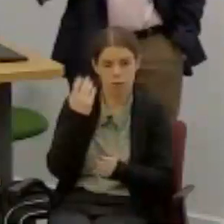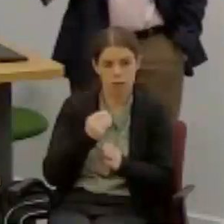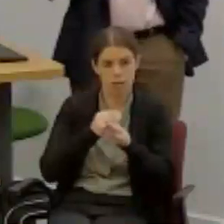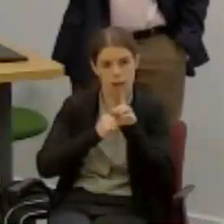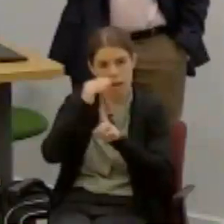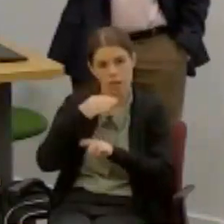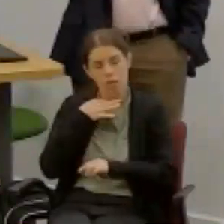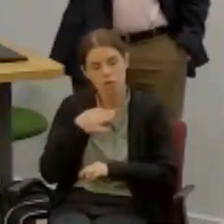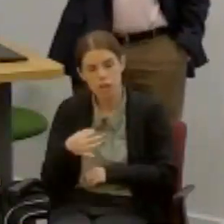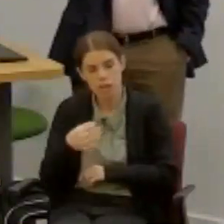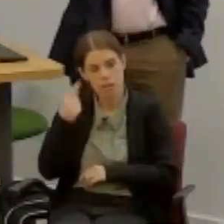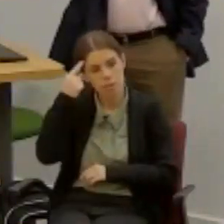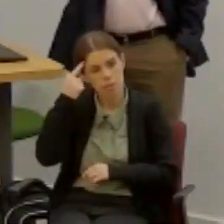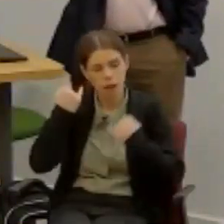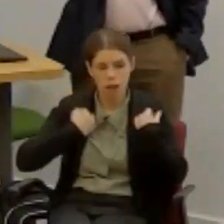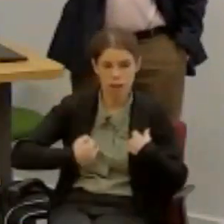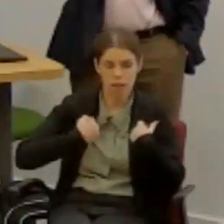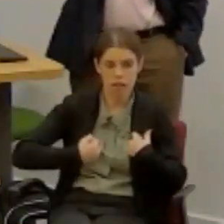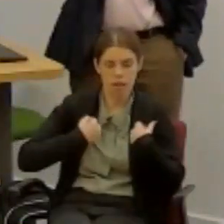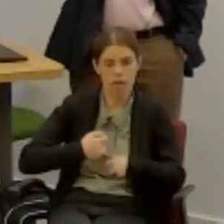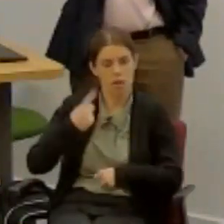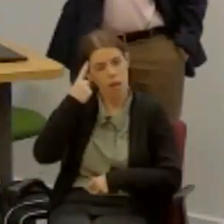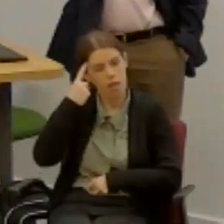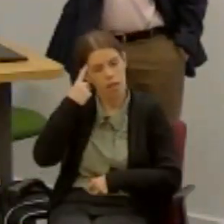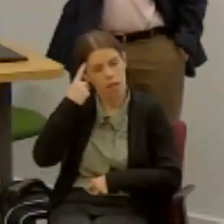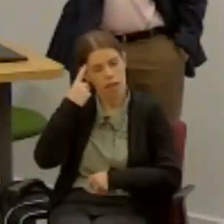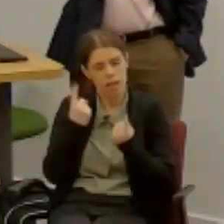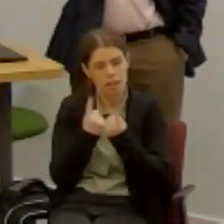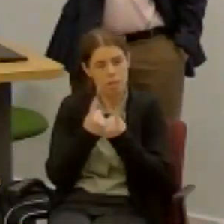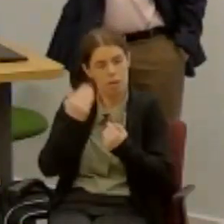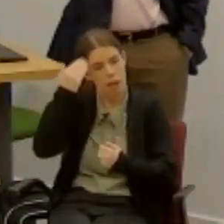Brain disease wants to look closer because our hypothesis is this is something to do with head impact.